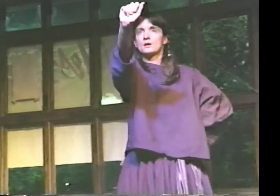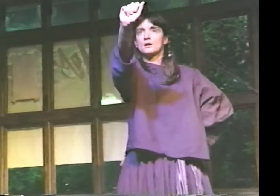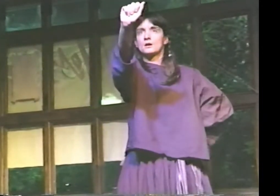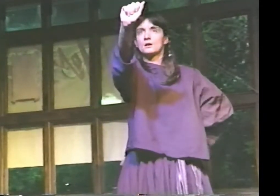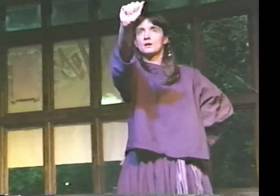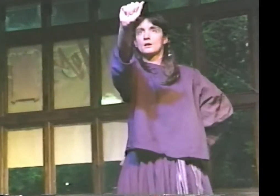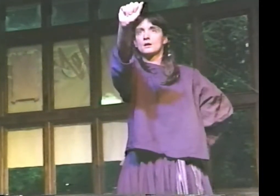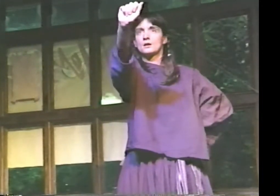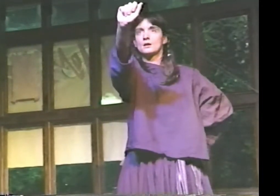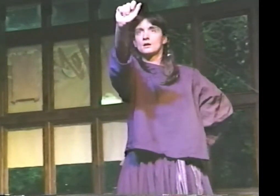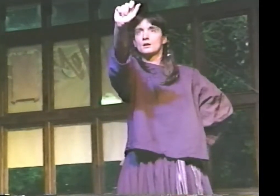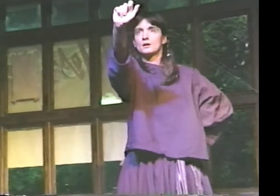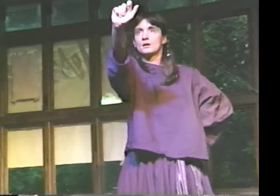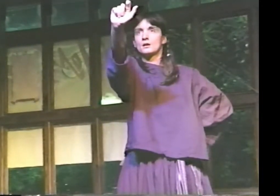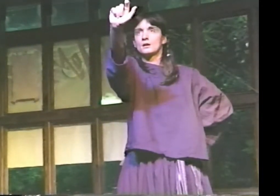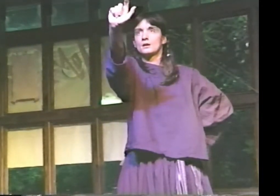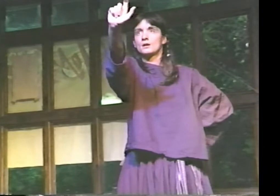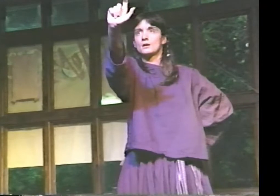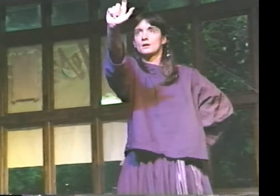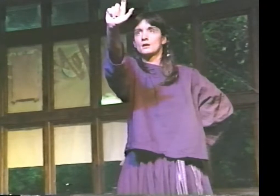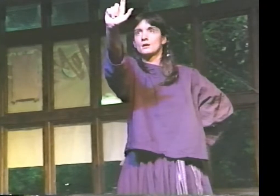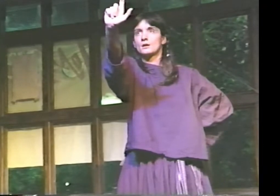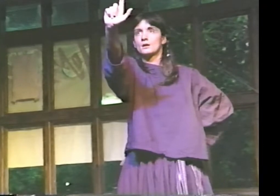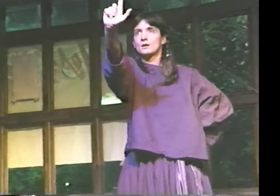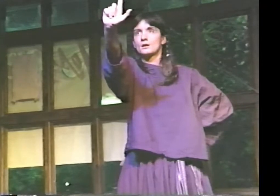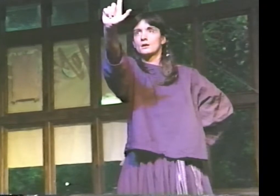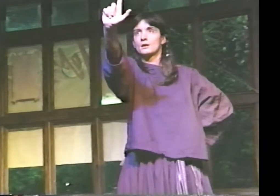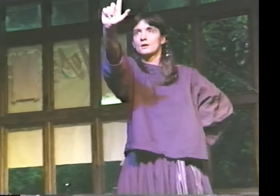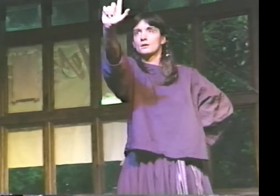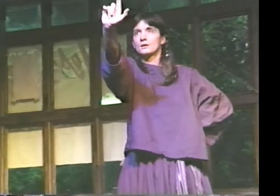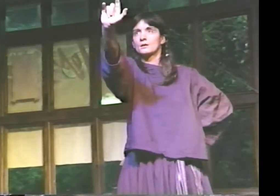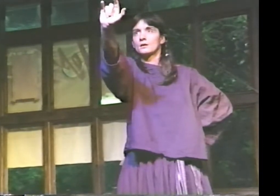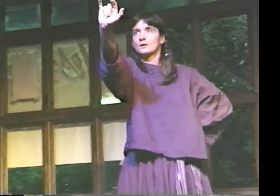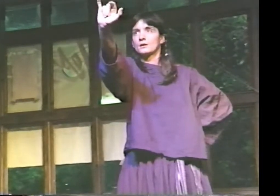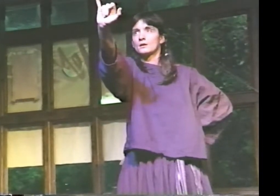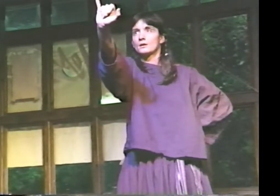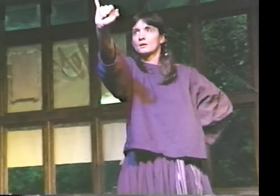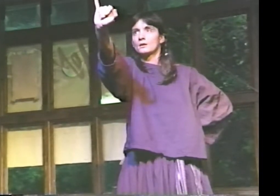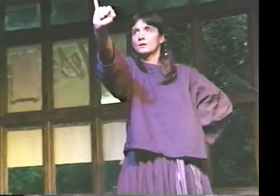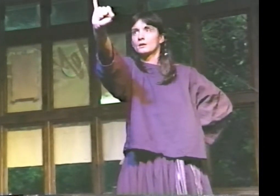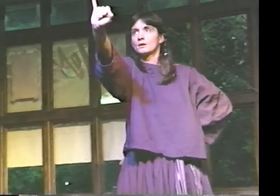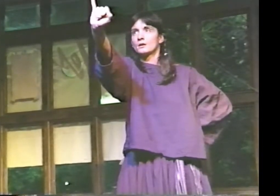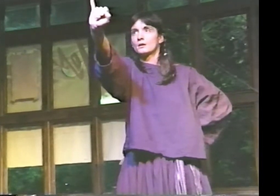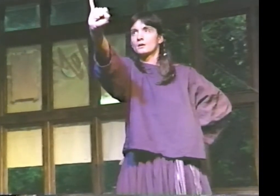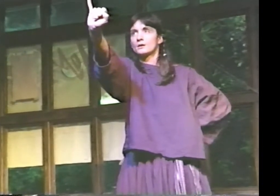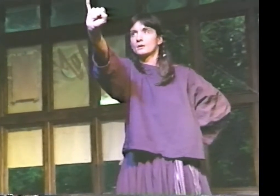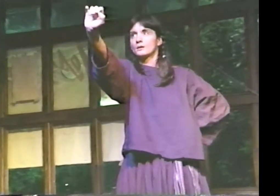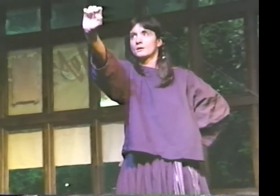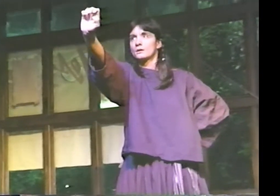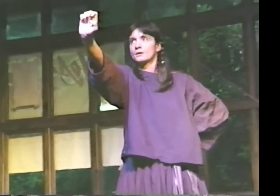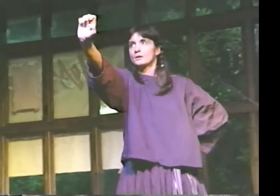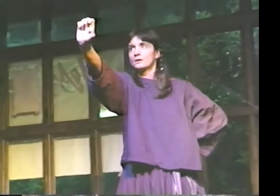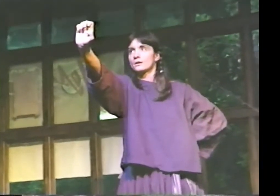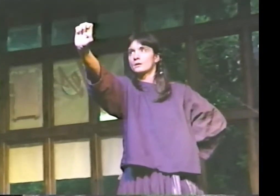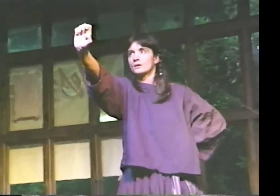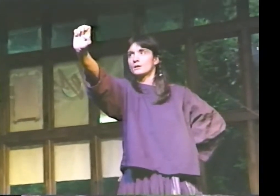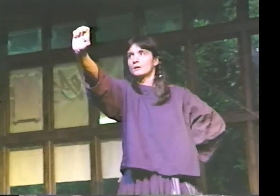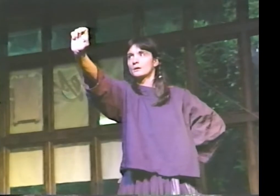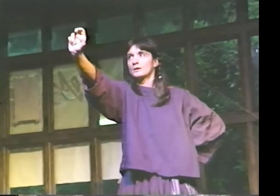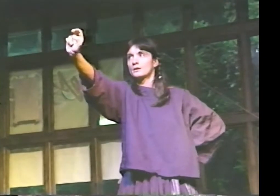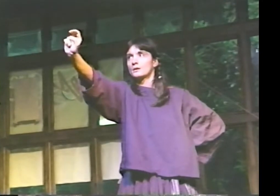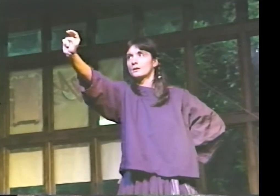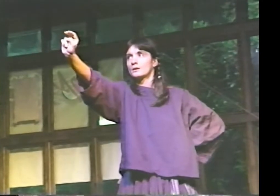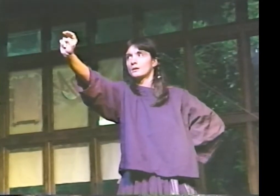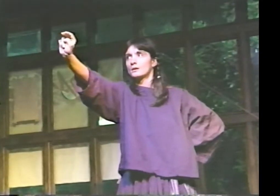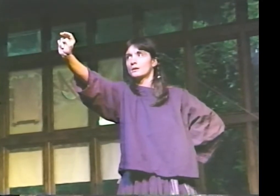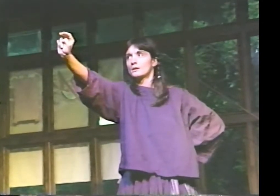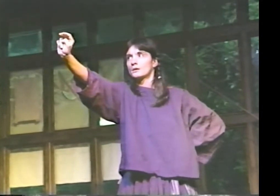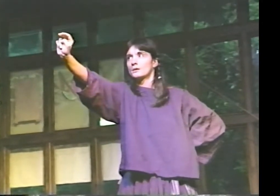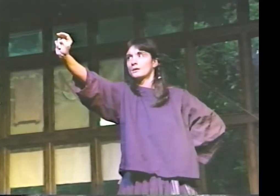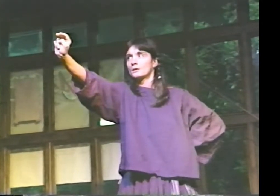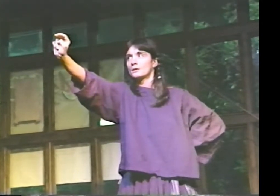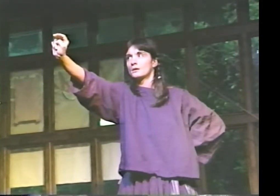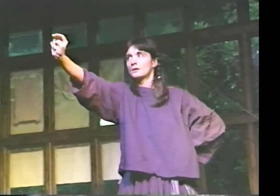"A-L-I-E-N."